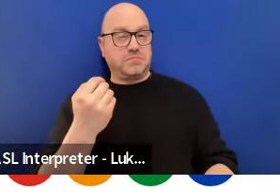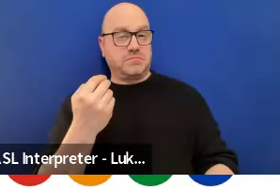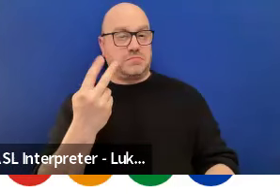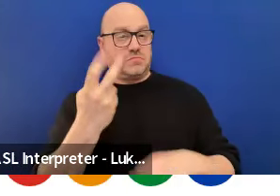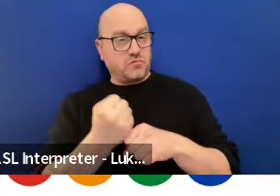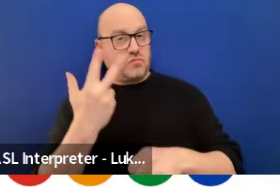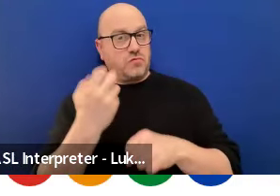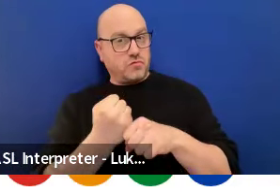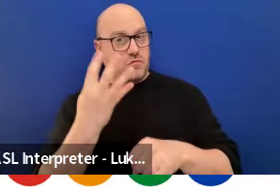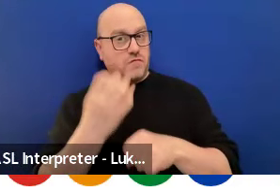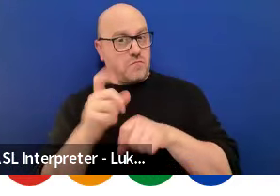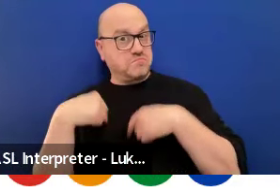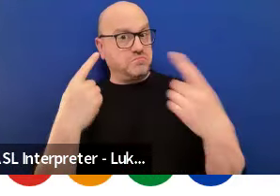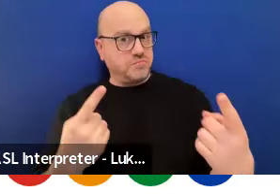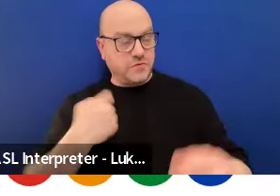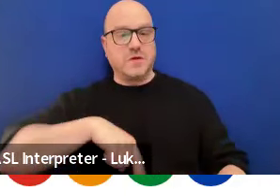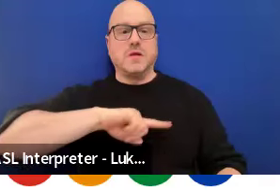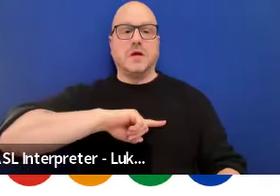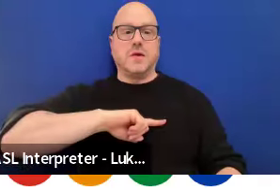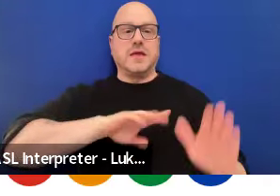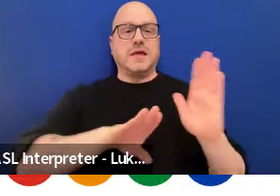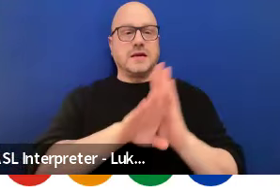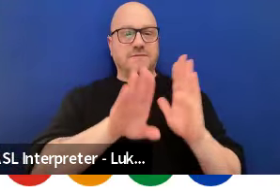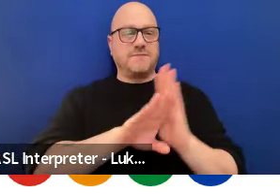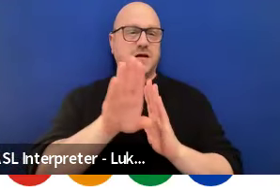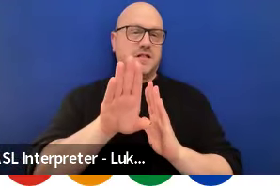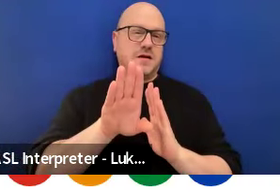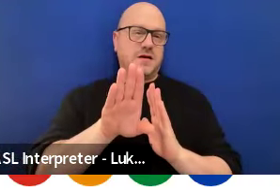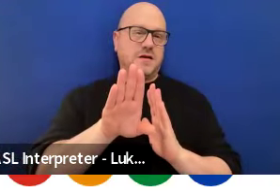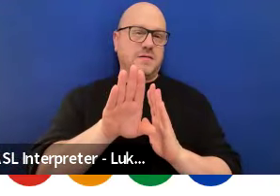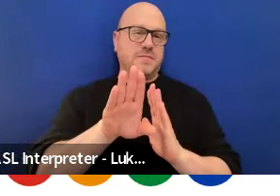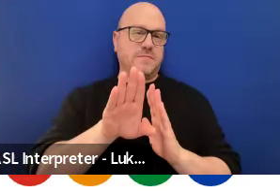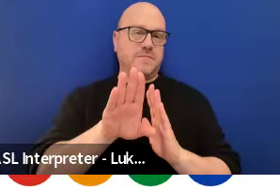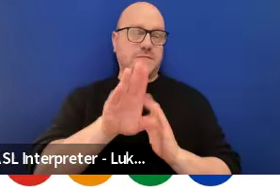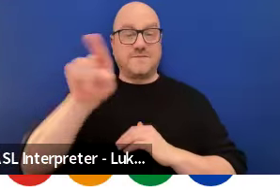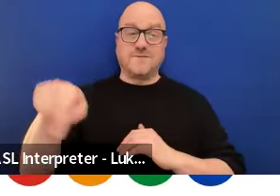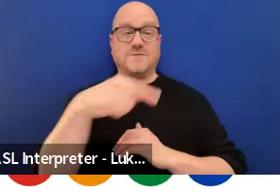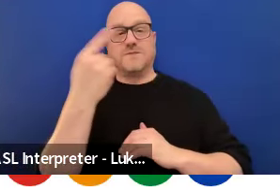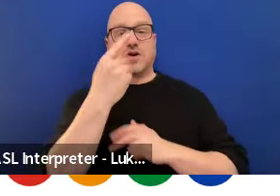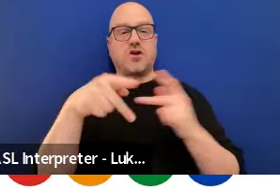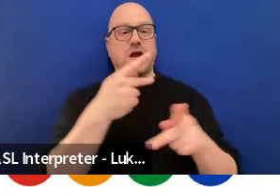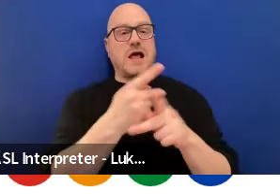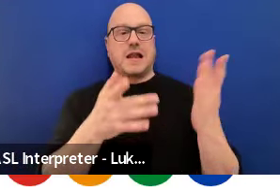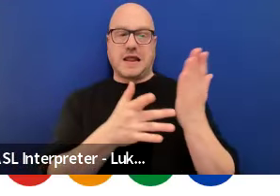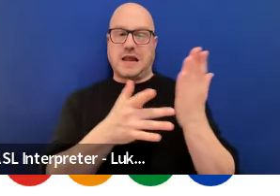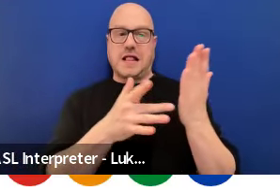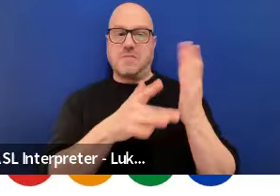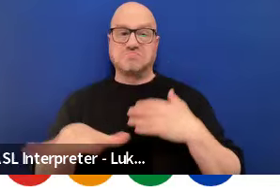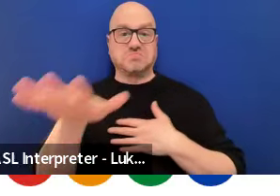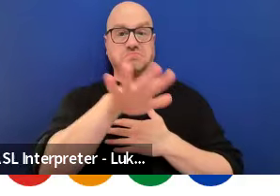SOME OF YOU MAY REMEMBER FOR THE LAST FEW YEARS, WE HAVE BEEN